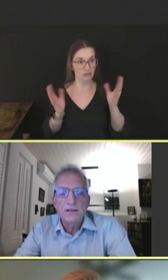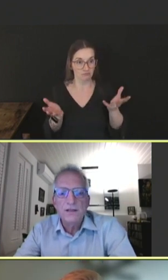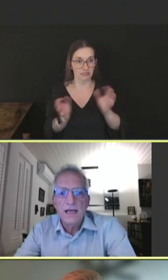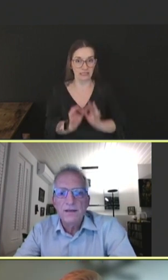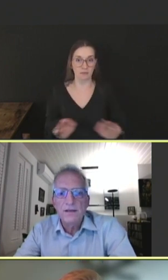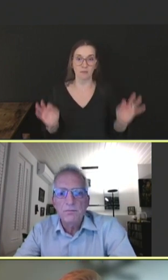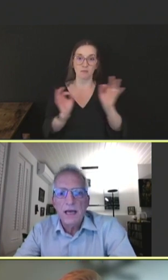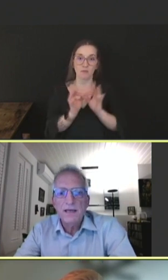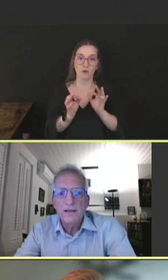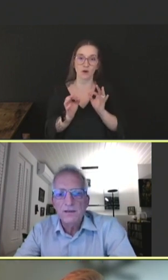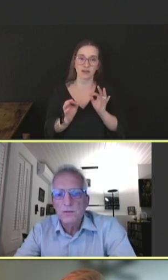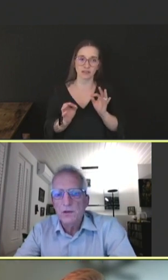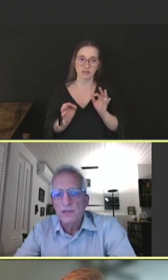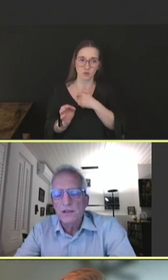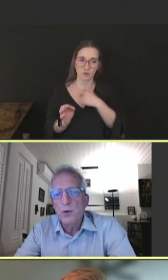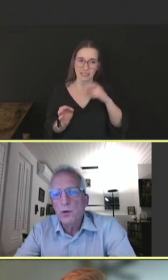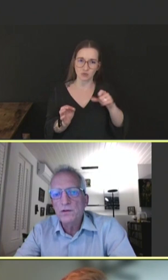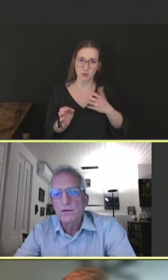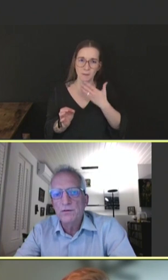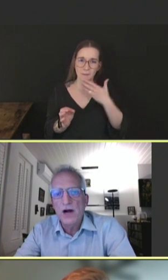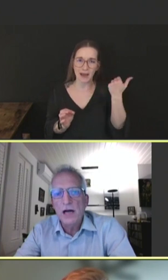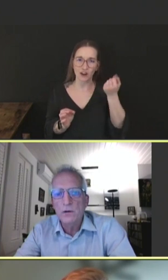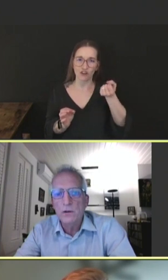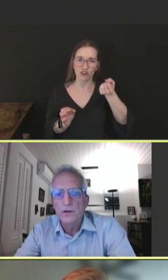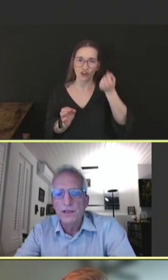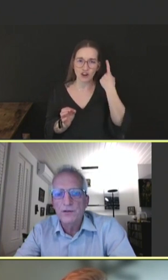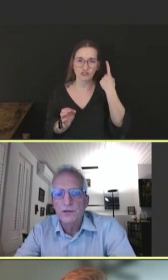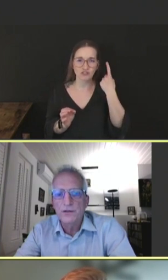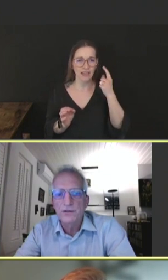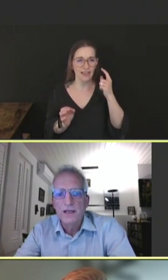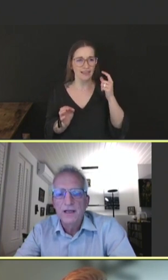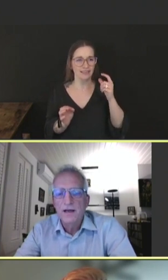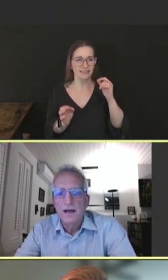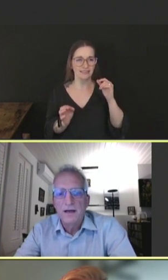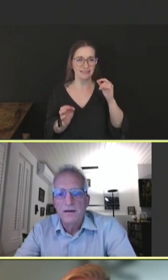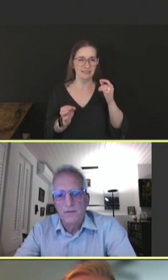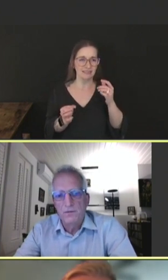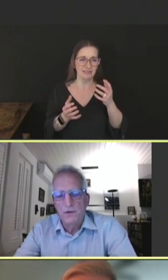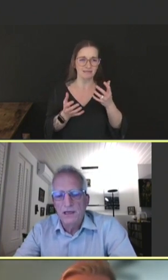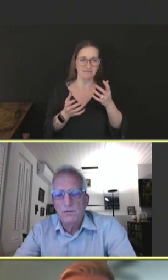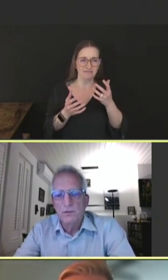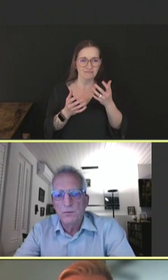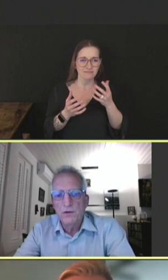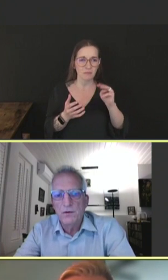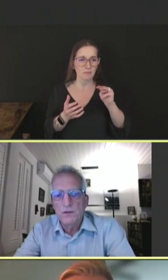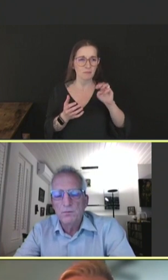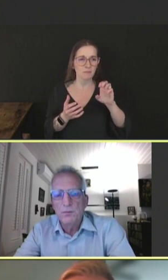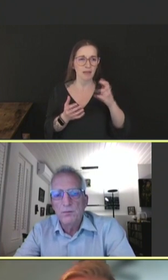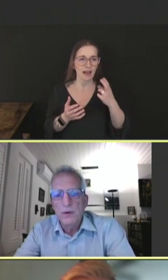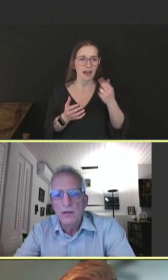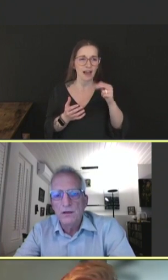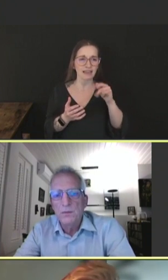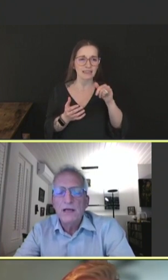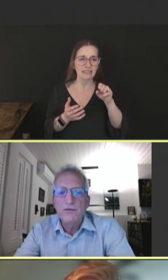understand these mechanisms of these post-viral conditions. You know, here, you know, there's a